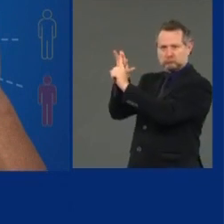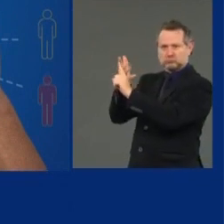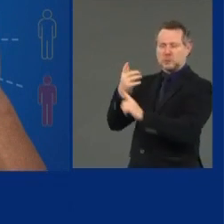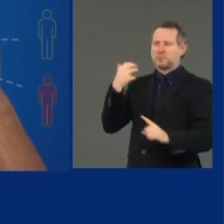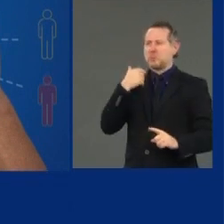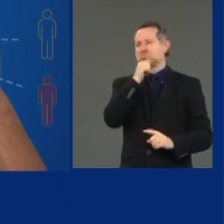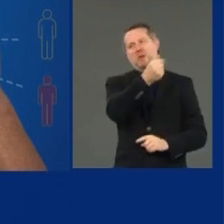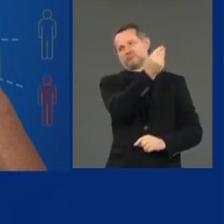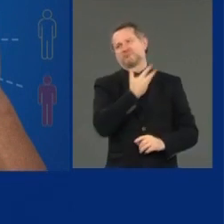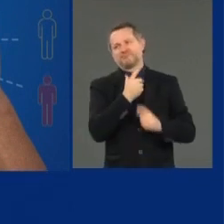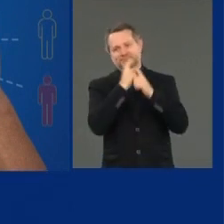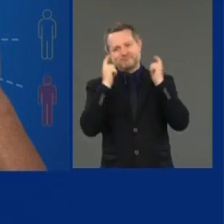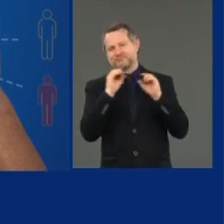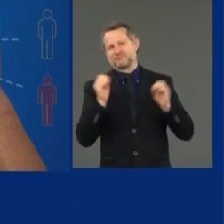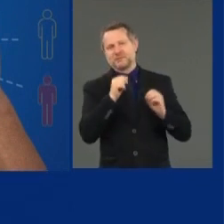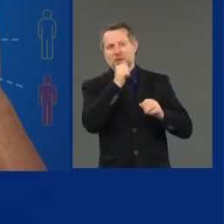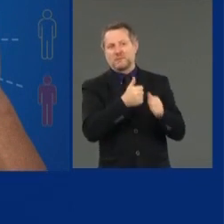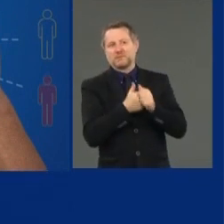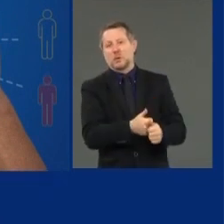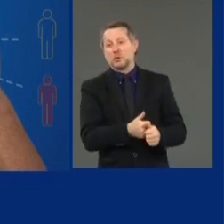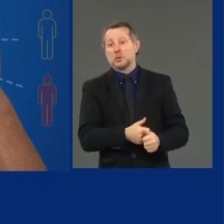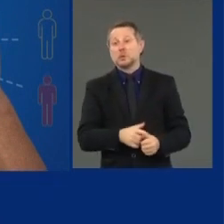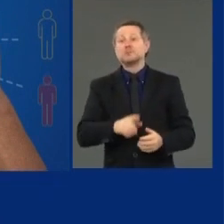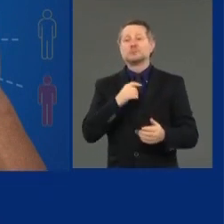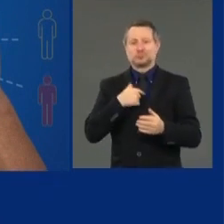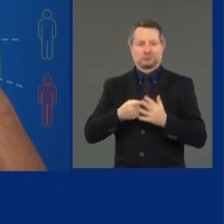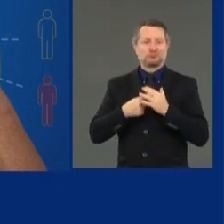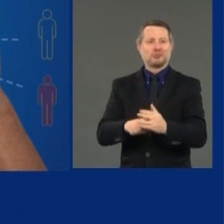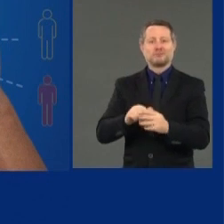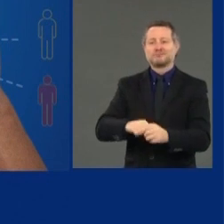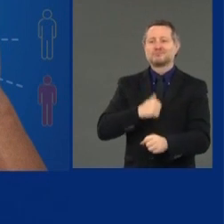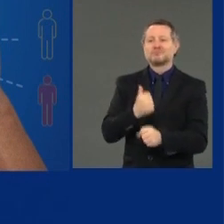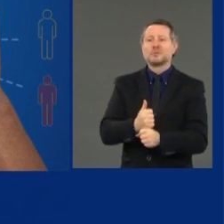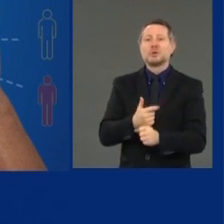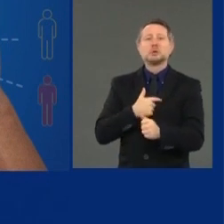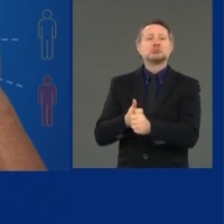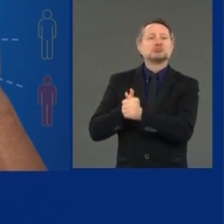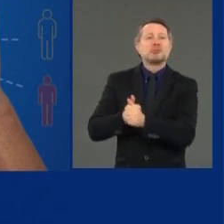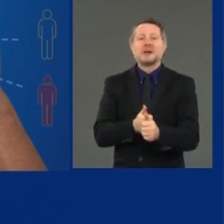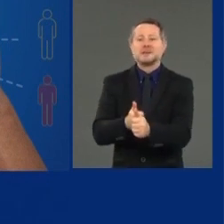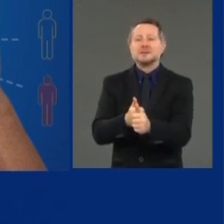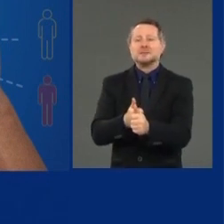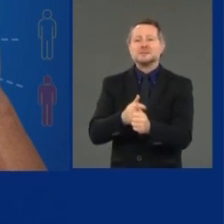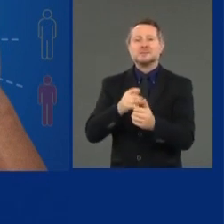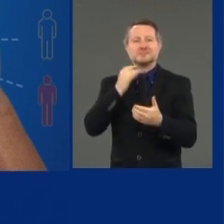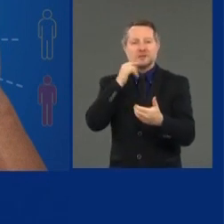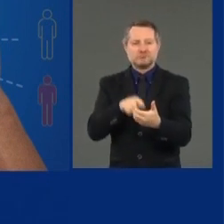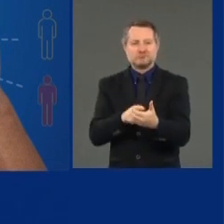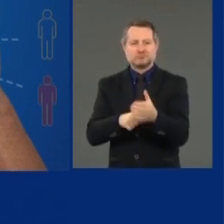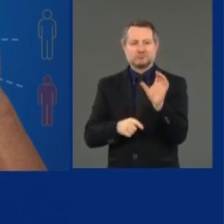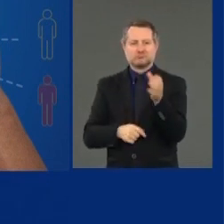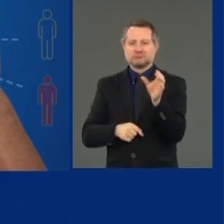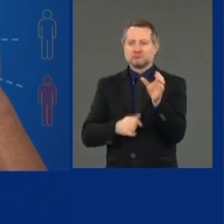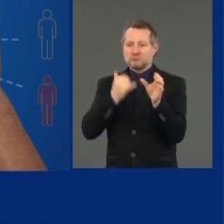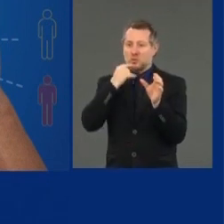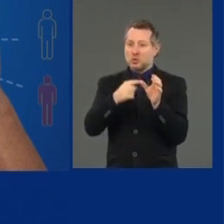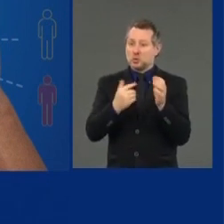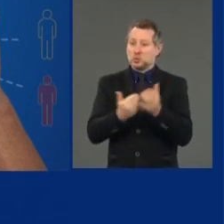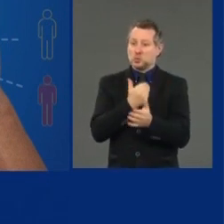REPORT AN EMPLOYER WHO IS NOT OPERATING WITH THE RIGHT PRECAUTIONS.